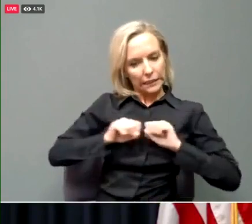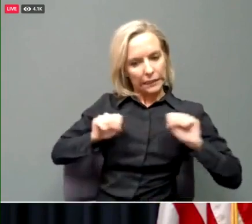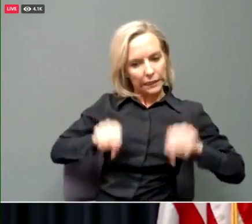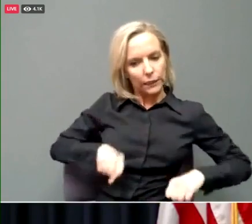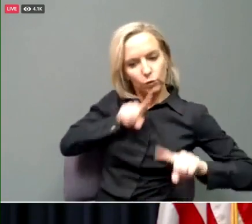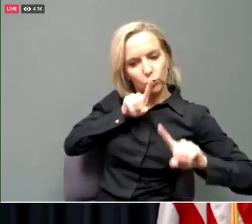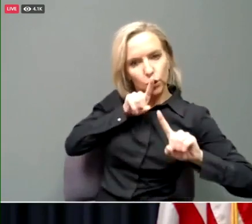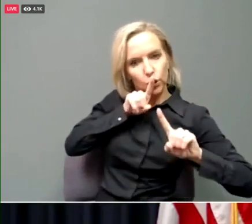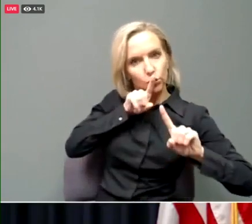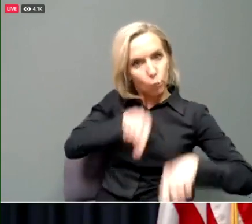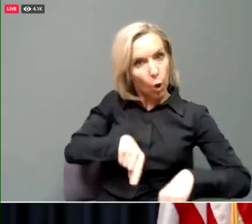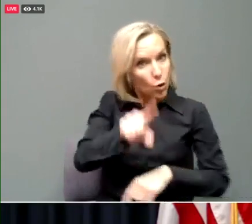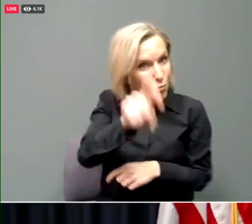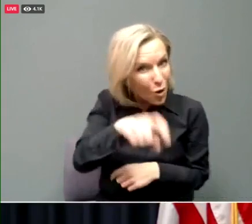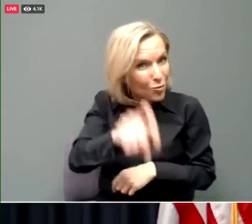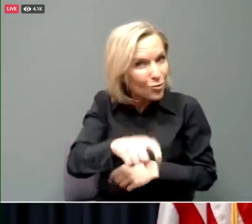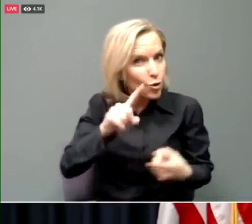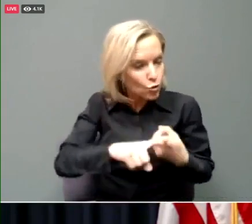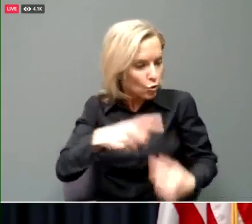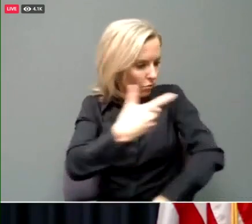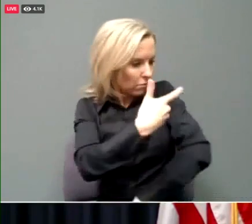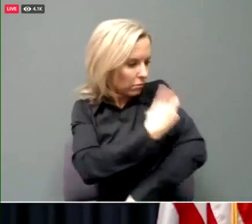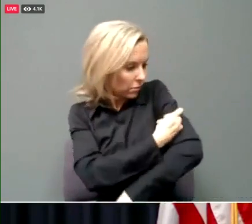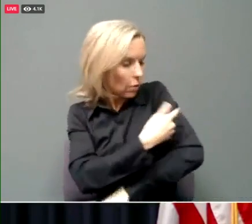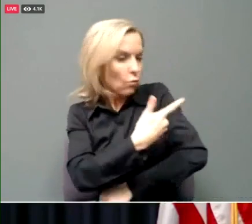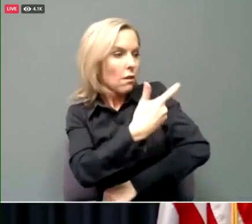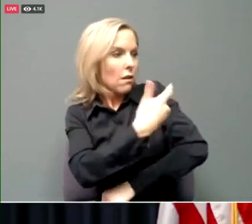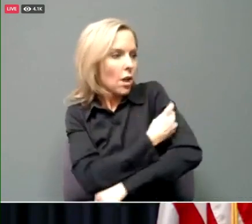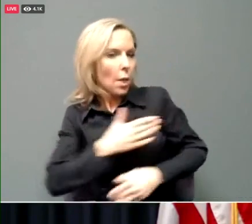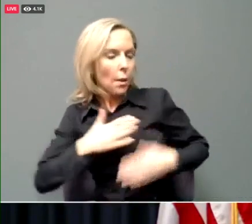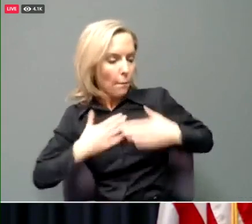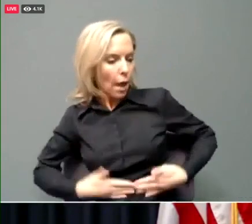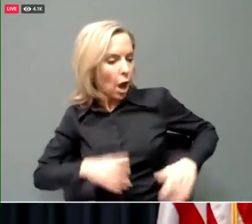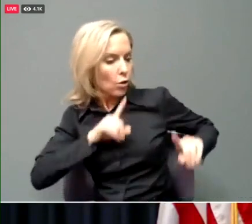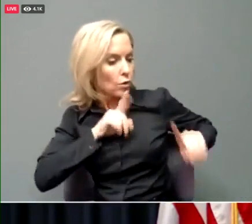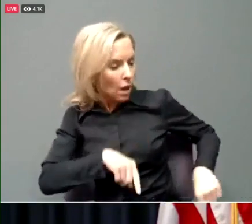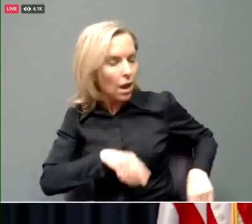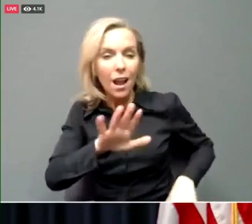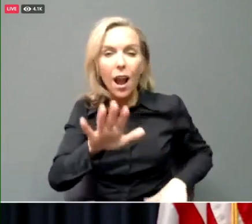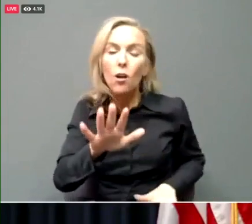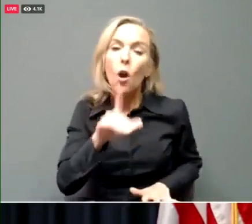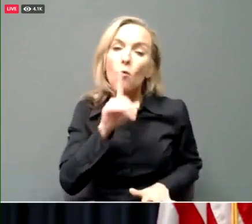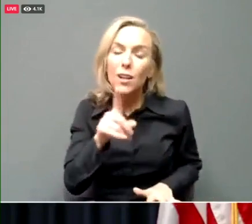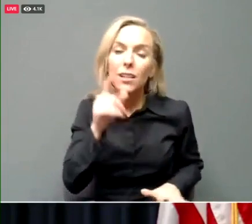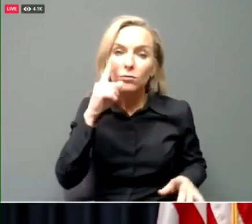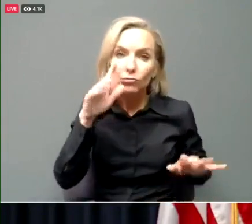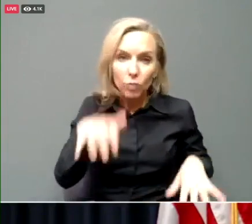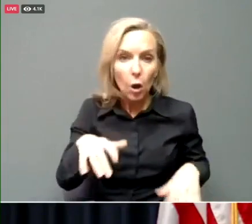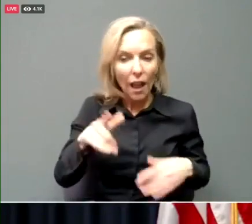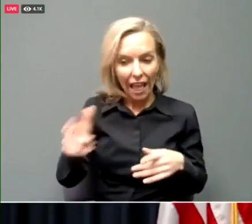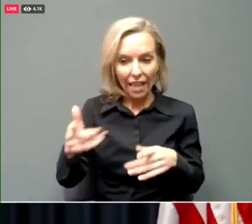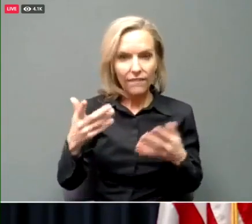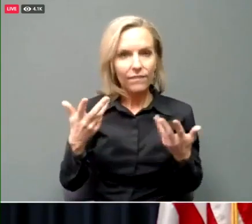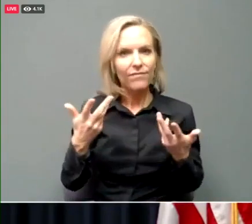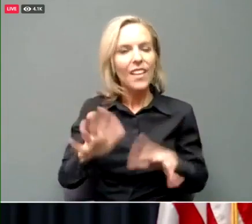supposed to to a vaccine. I've been surprised, actually, in talking to people who say after they get a tetanus booster after they get other booster